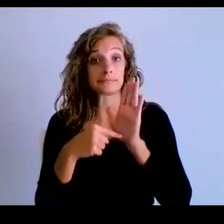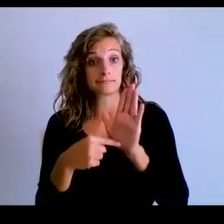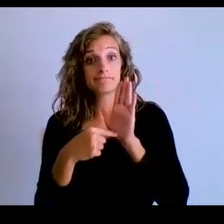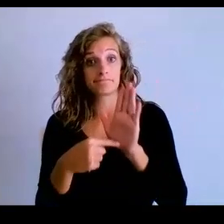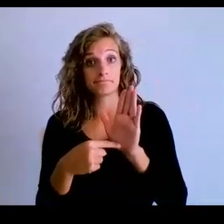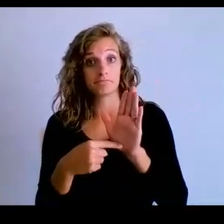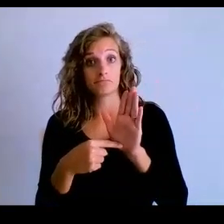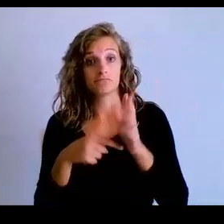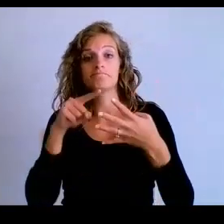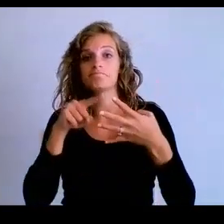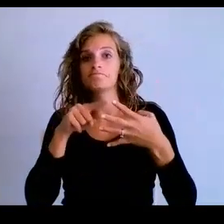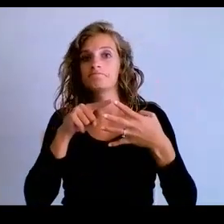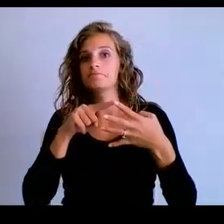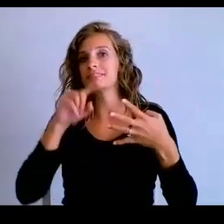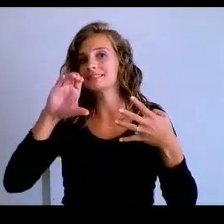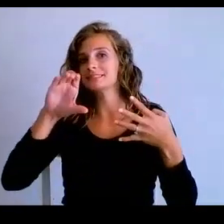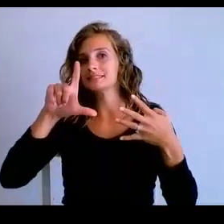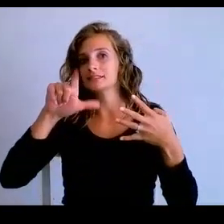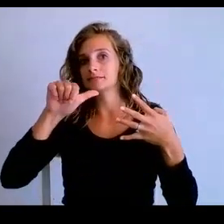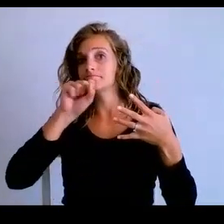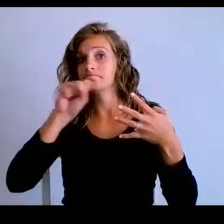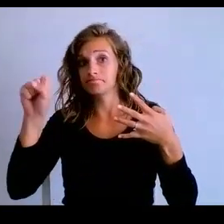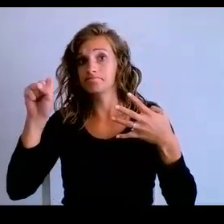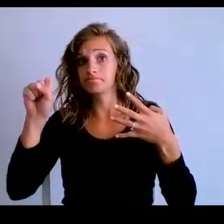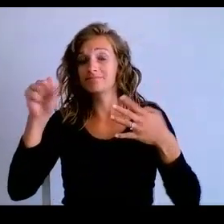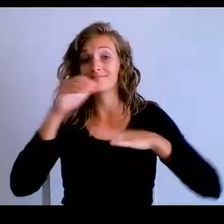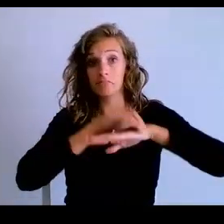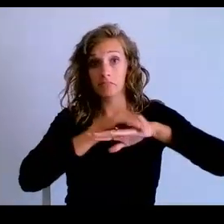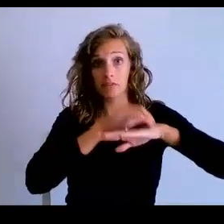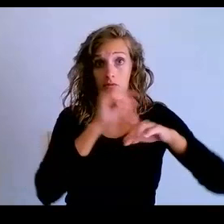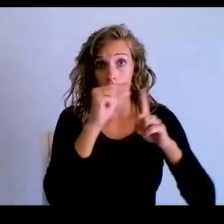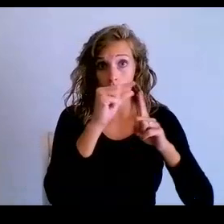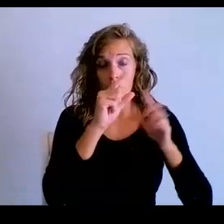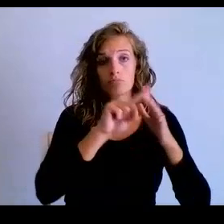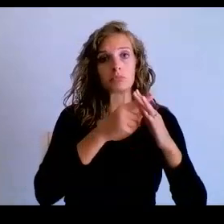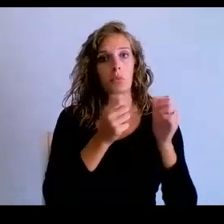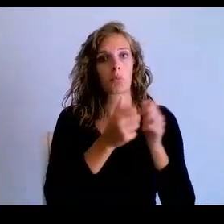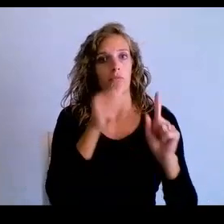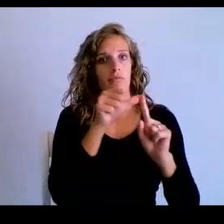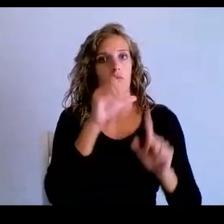so for example the word class in the English word starts with the